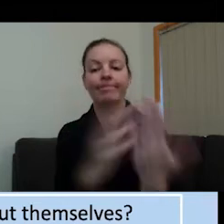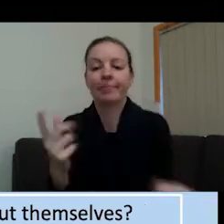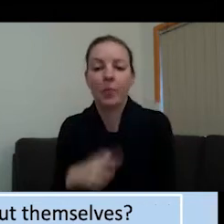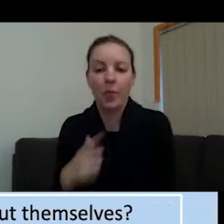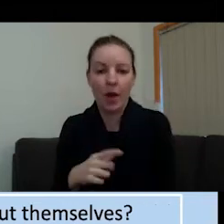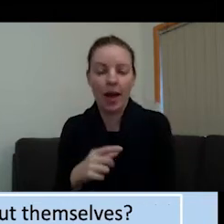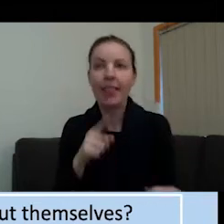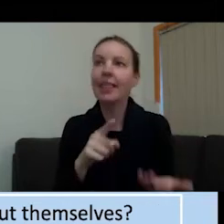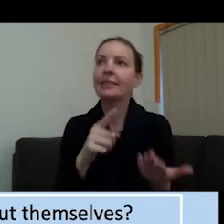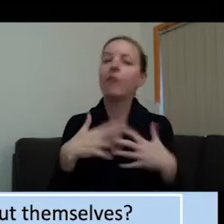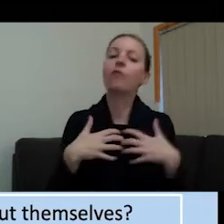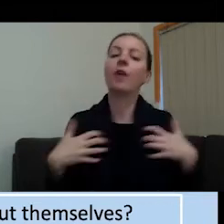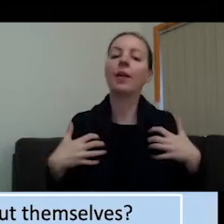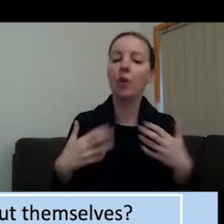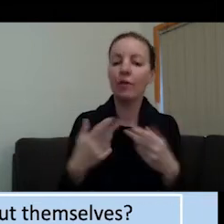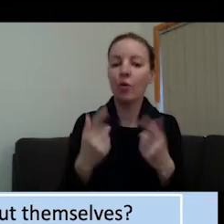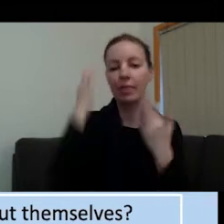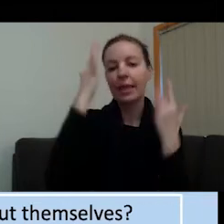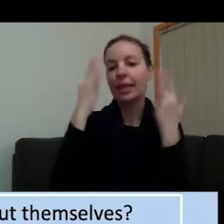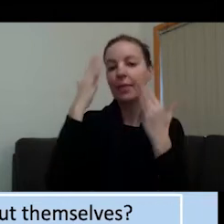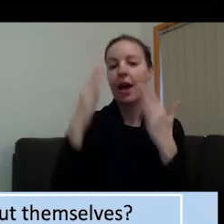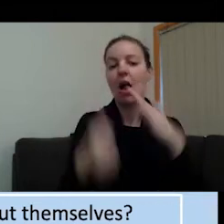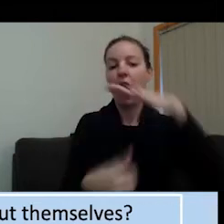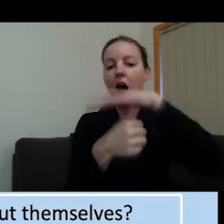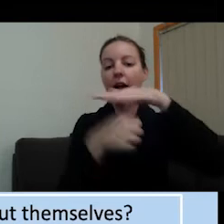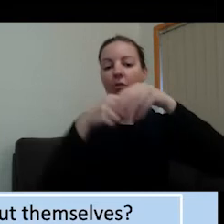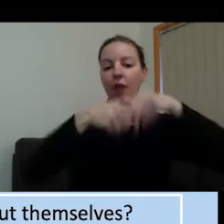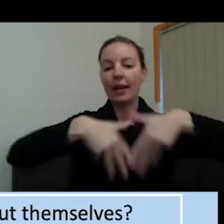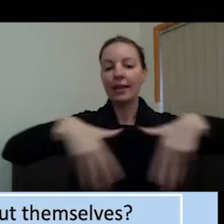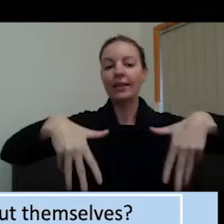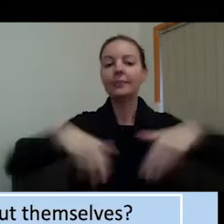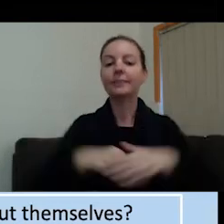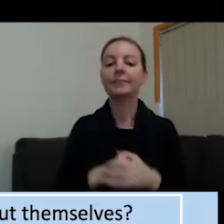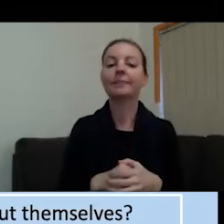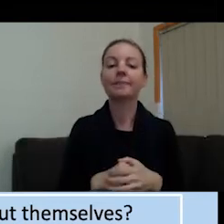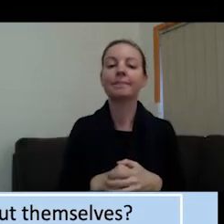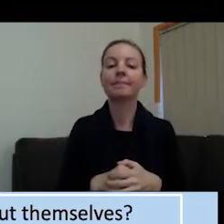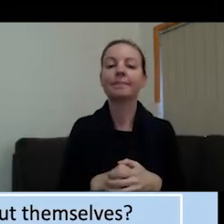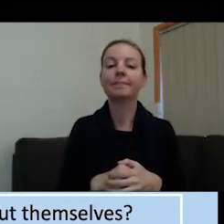for thinking about hierarchy. So, in men's behaviour change work, we